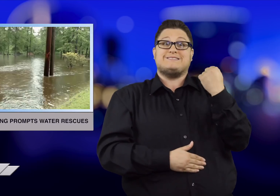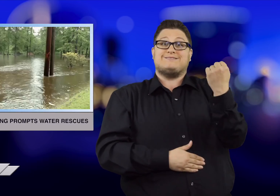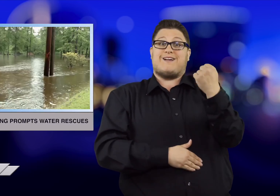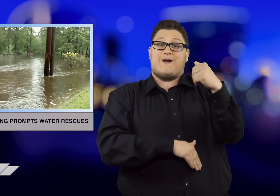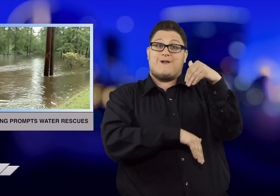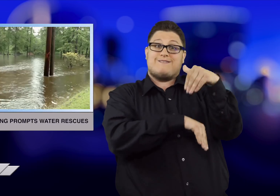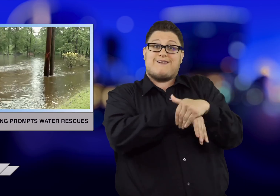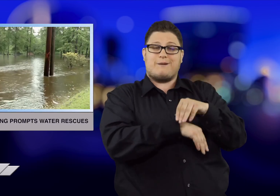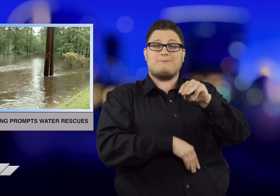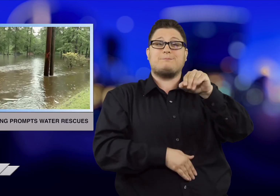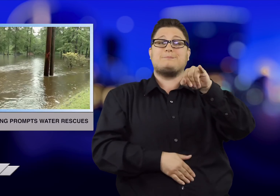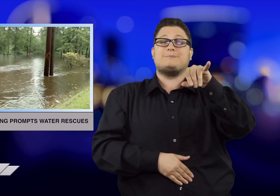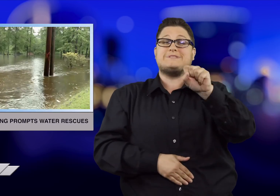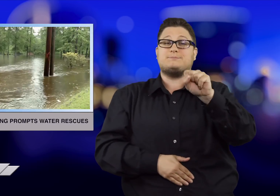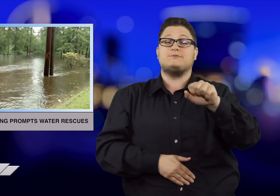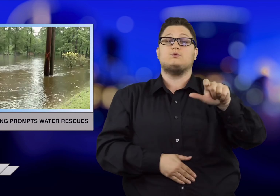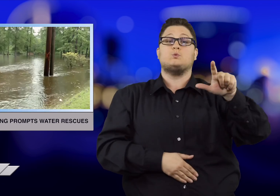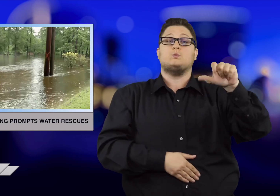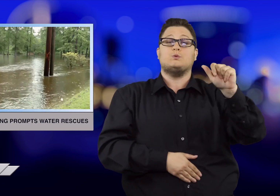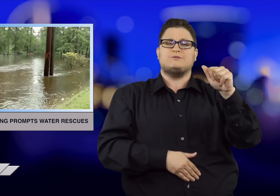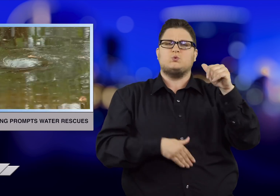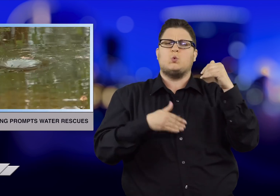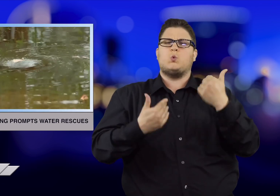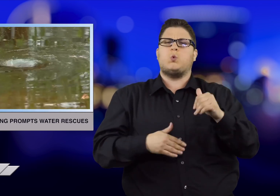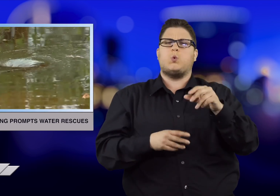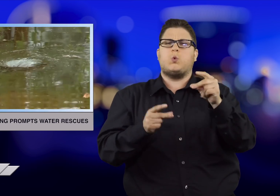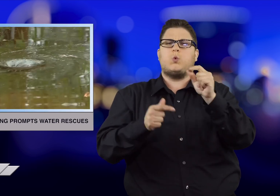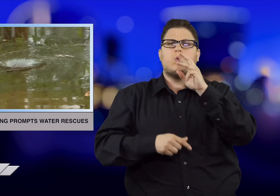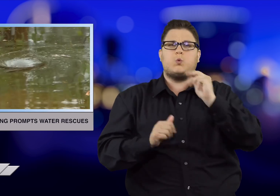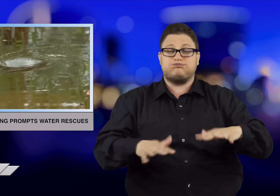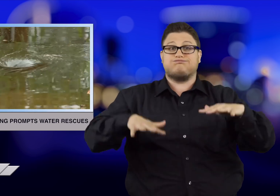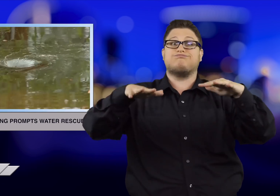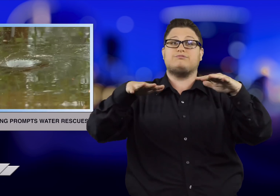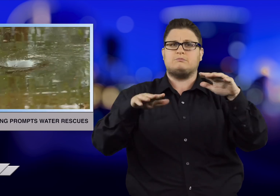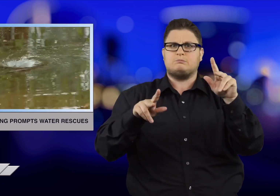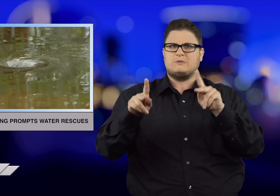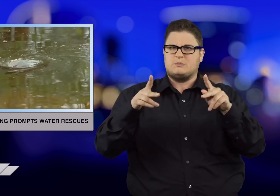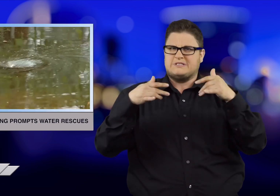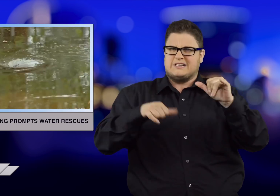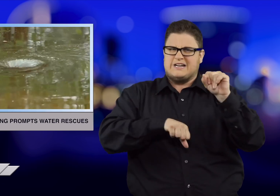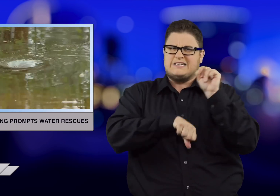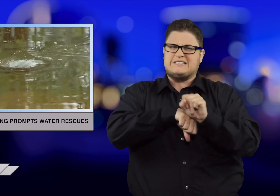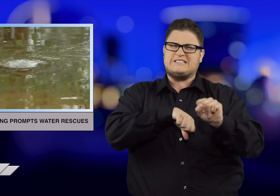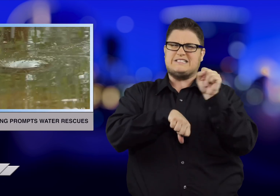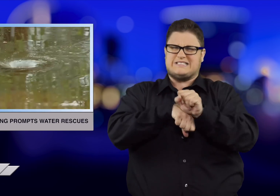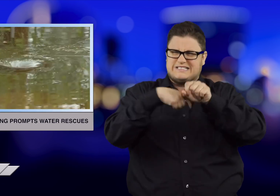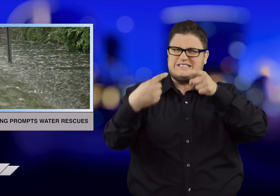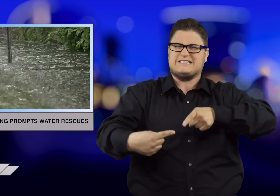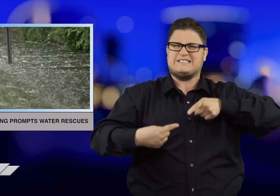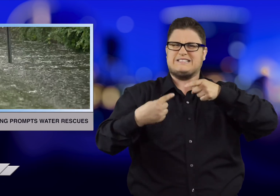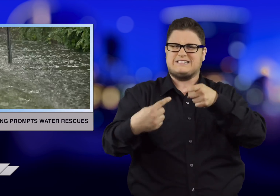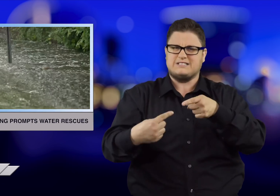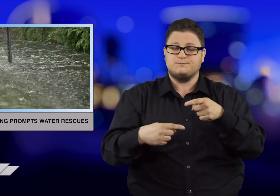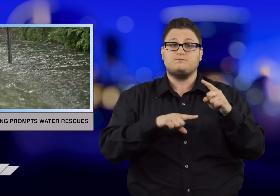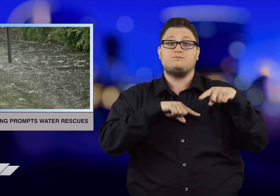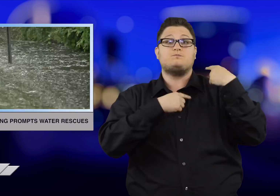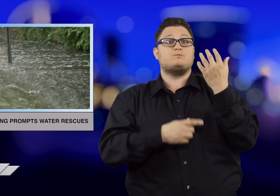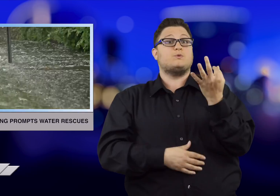But people in Mississippi and Louisiana are still dealing with Saturday night's flash flooding.